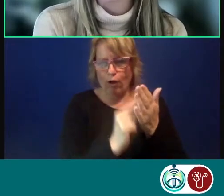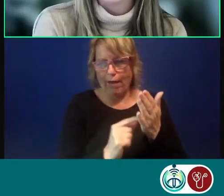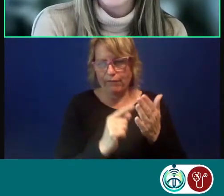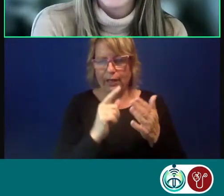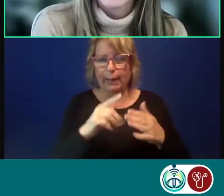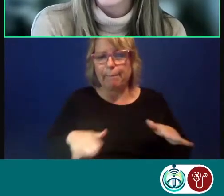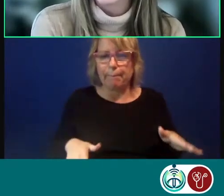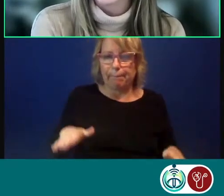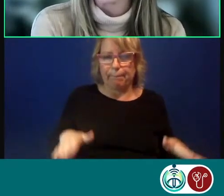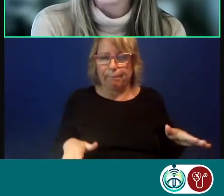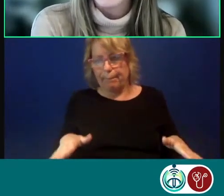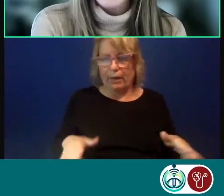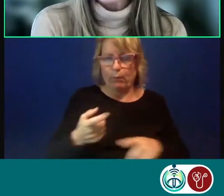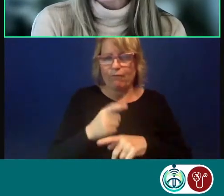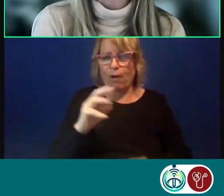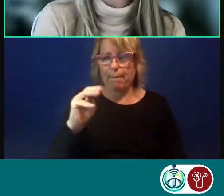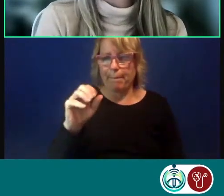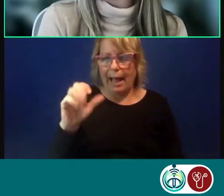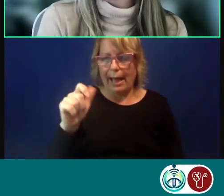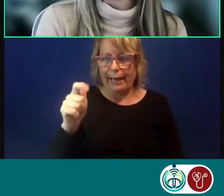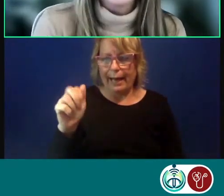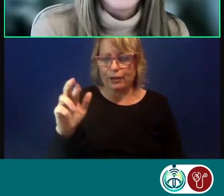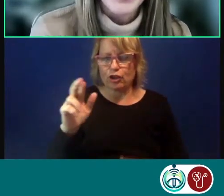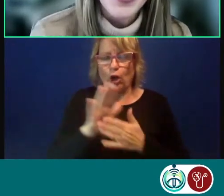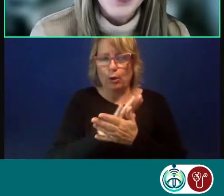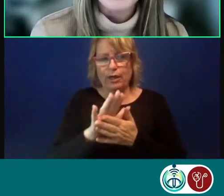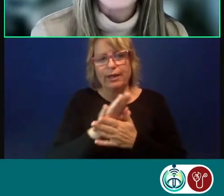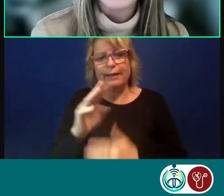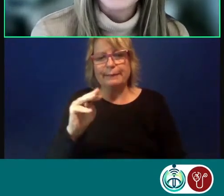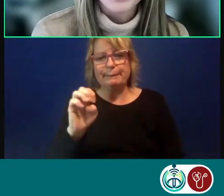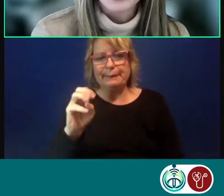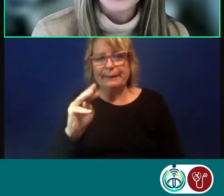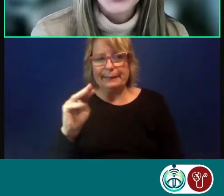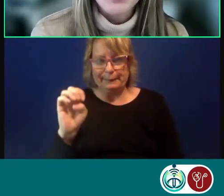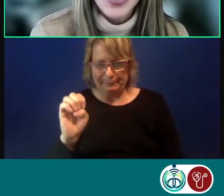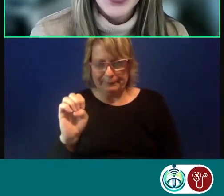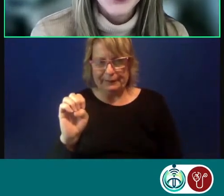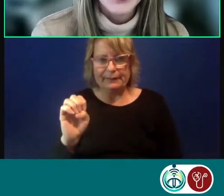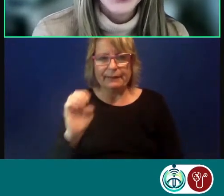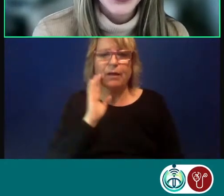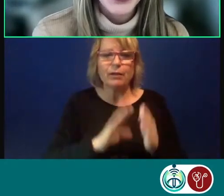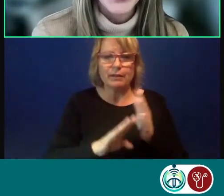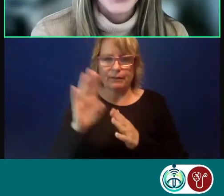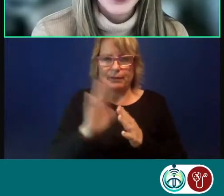from the Madagascar movie and it's a meme developed also by an autistic creator.